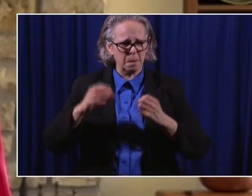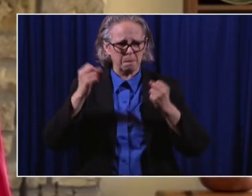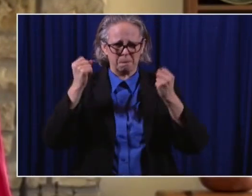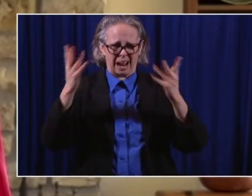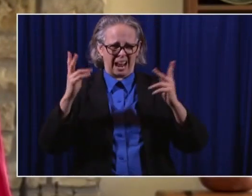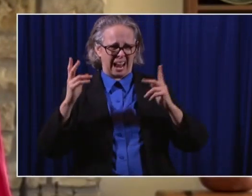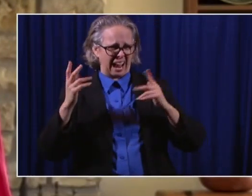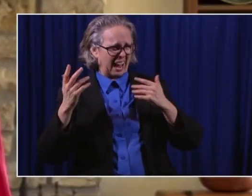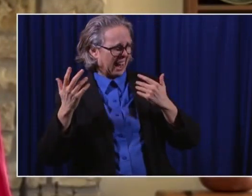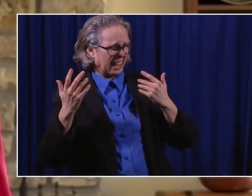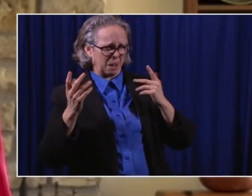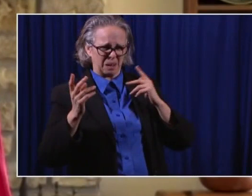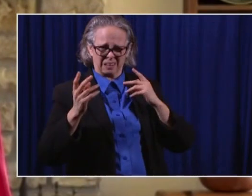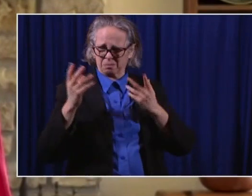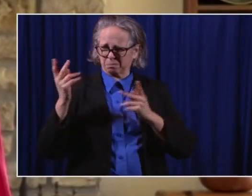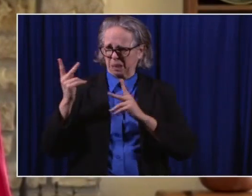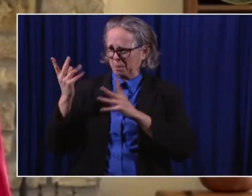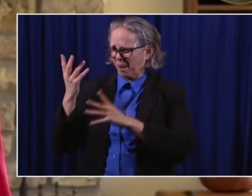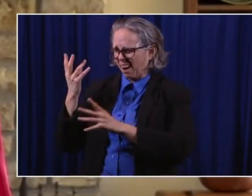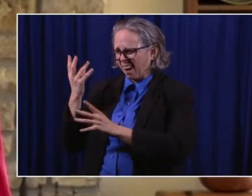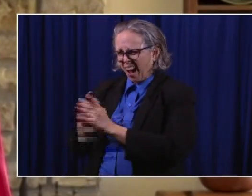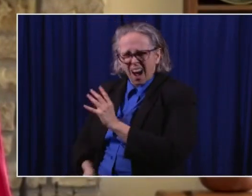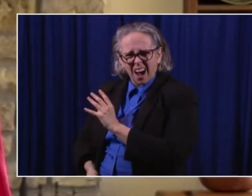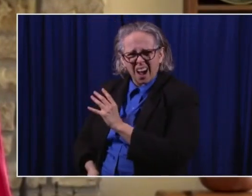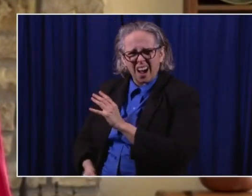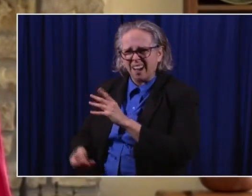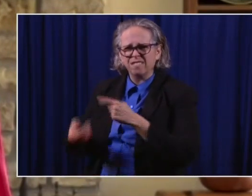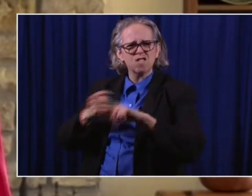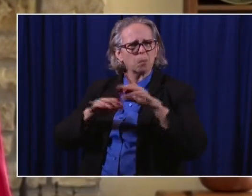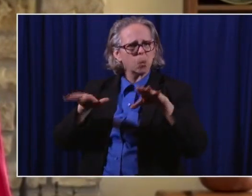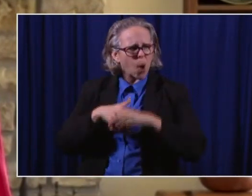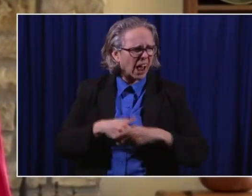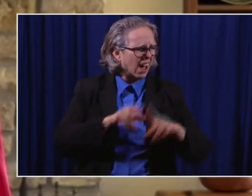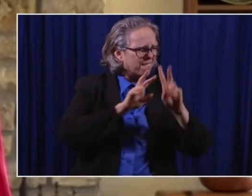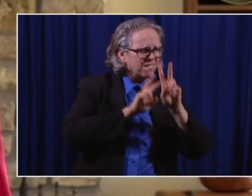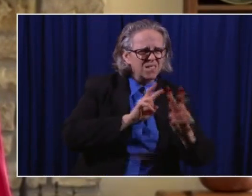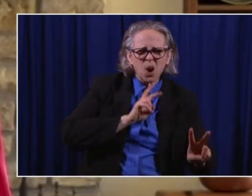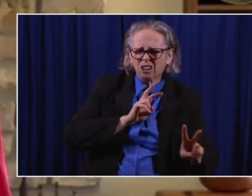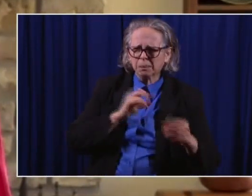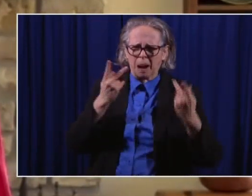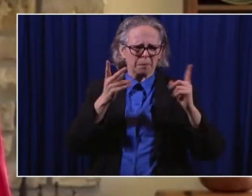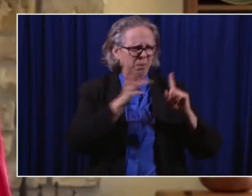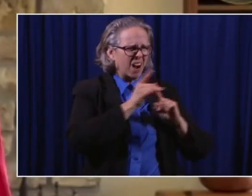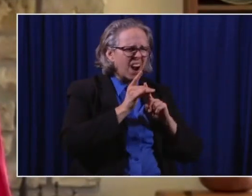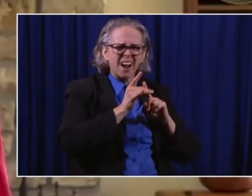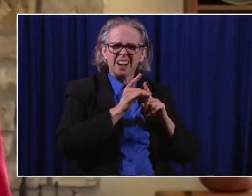PEOPW THAT. WE HAVE SEEN A LOT COME OUT OF WEDDINGS A FUNERALS, SPREAD